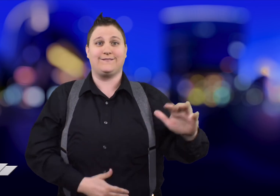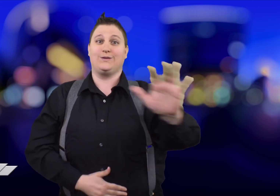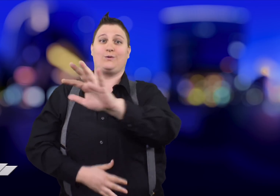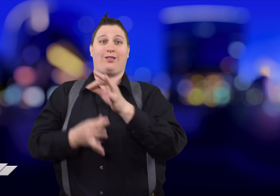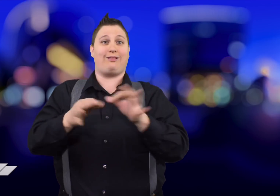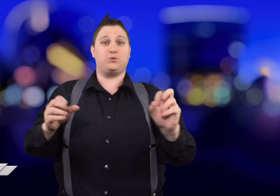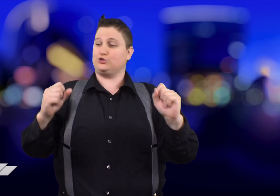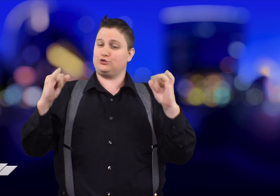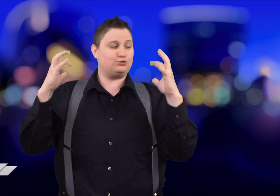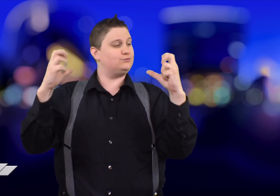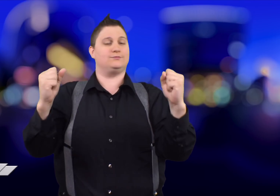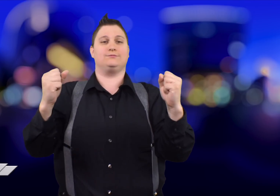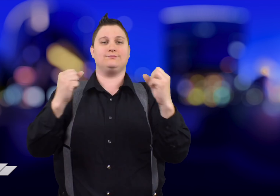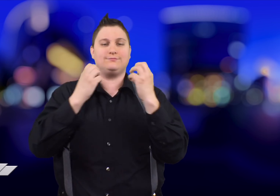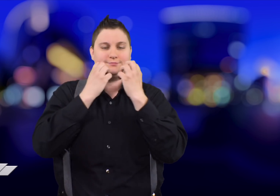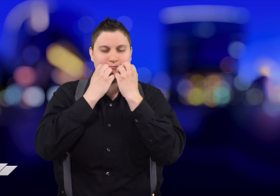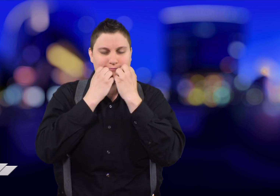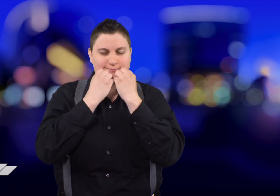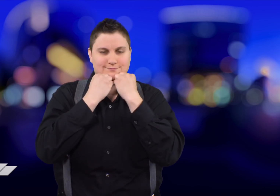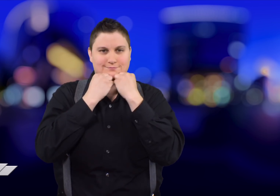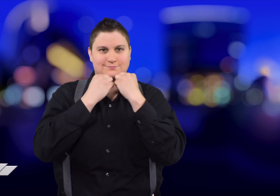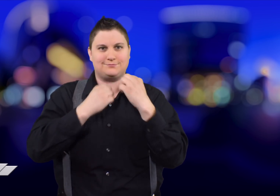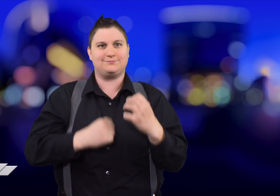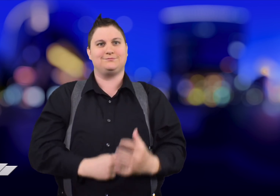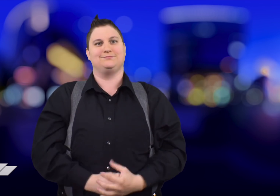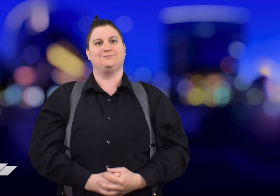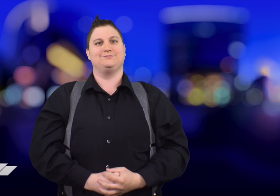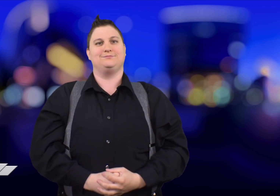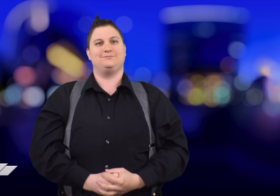Your language.